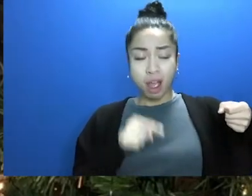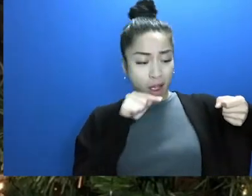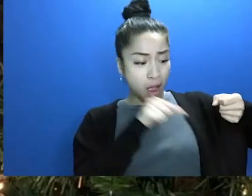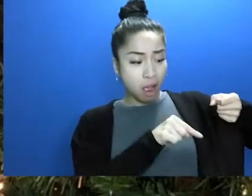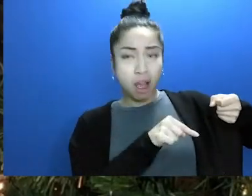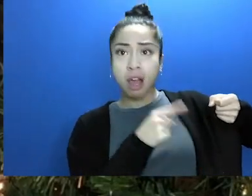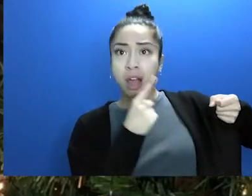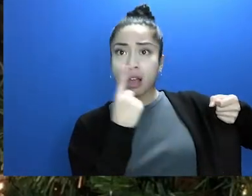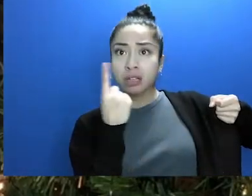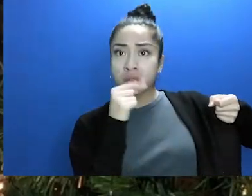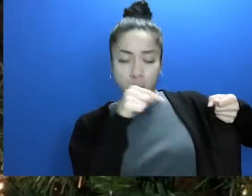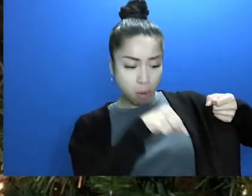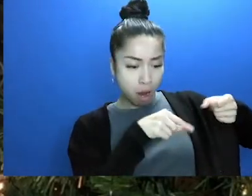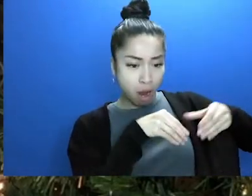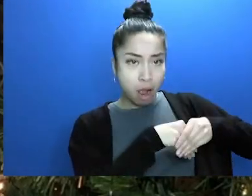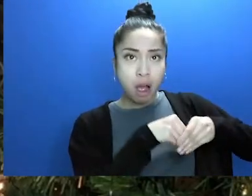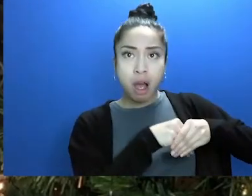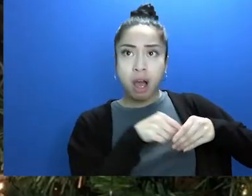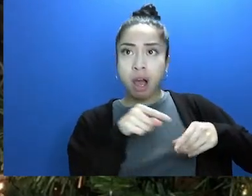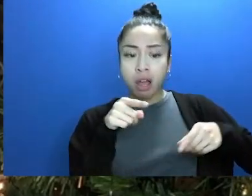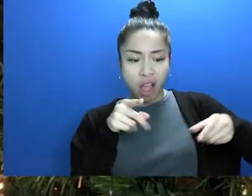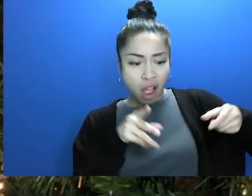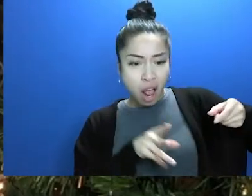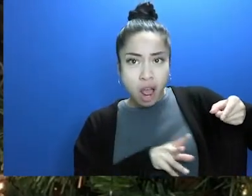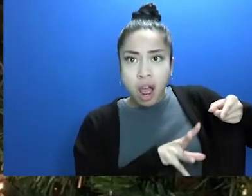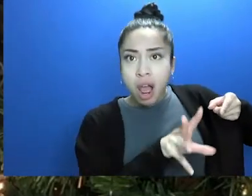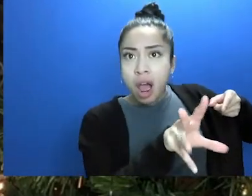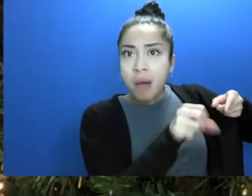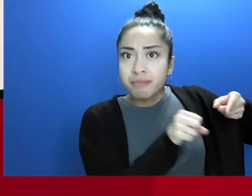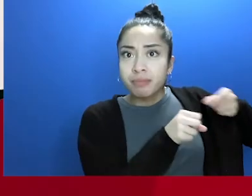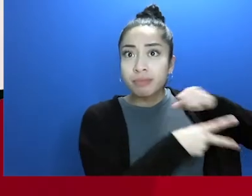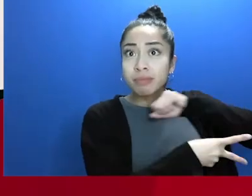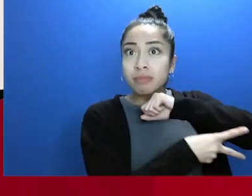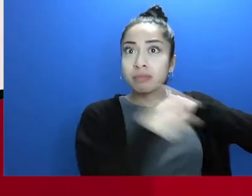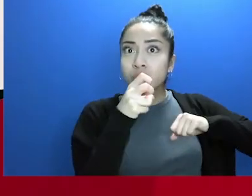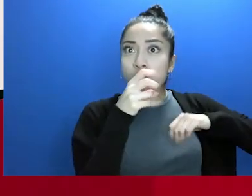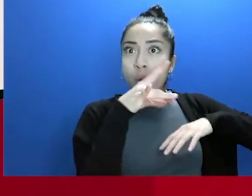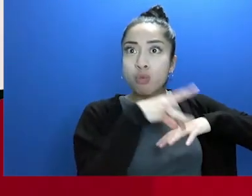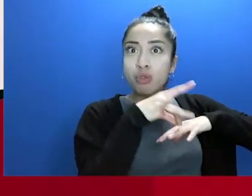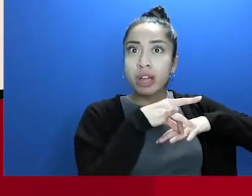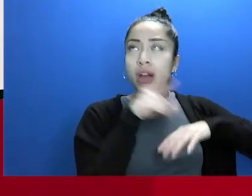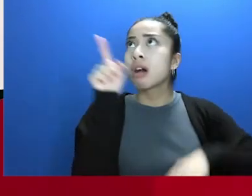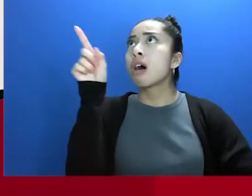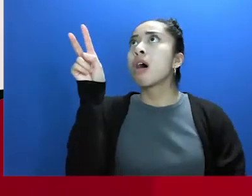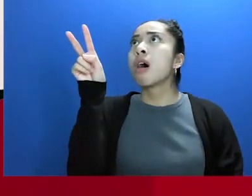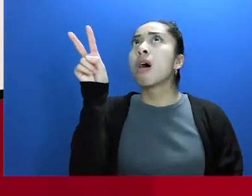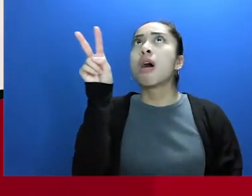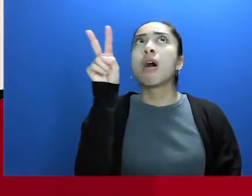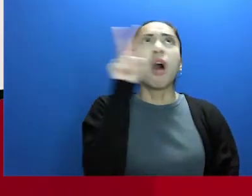the paw snatched the ring at incredible speed our mouse gave a gasp what a horrible deed